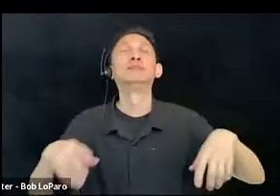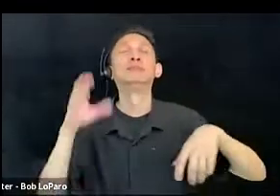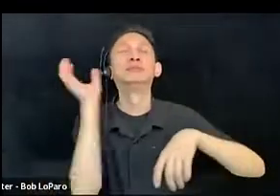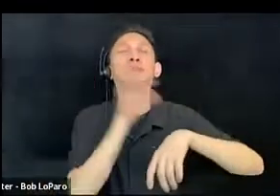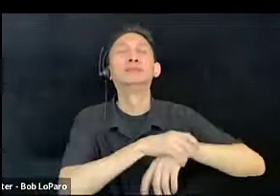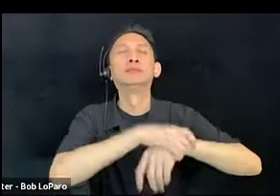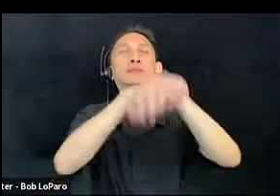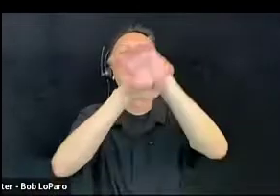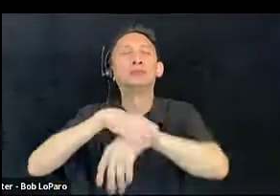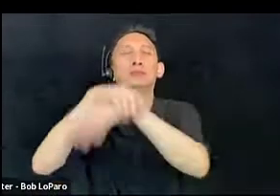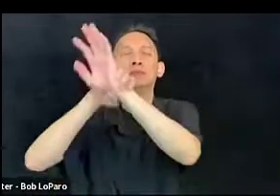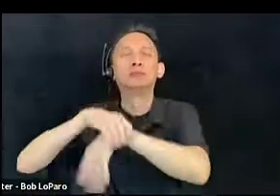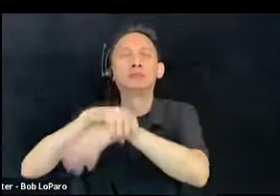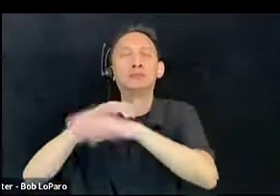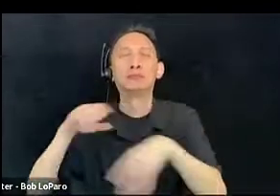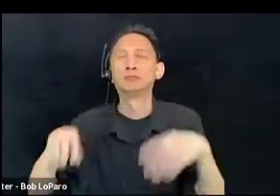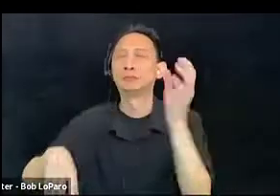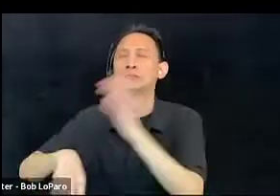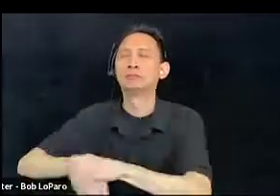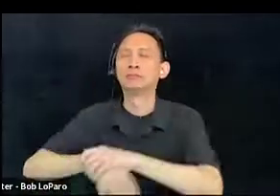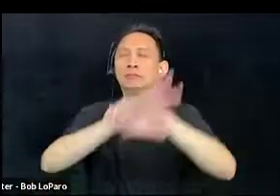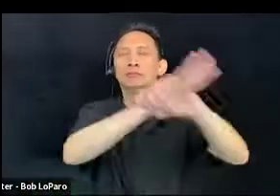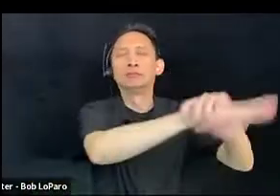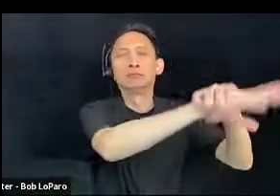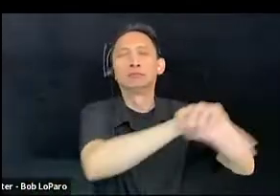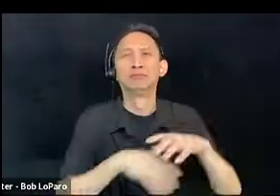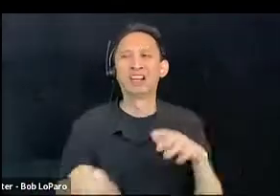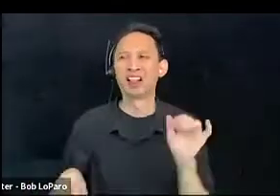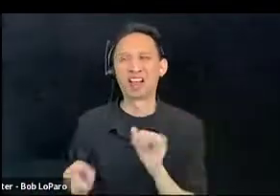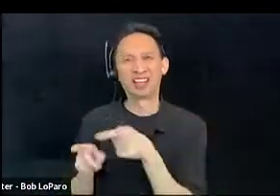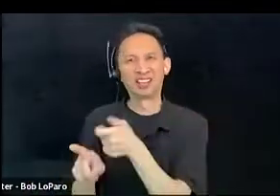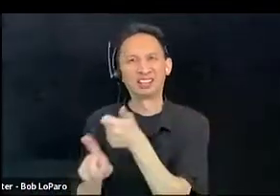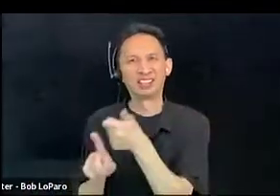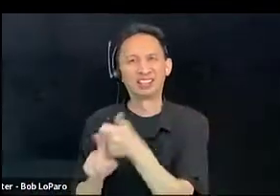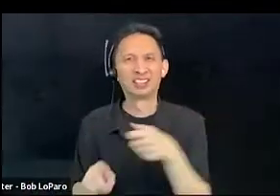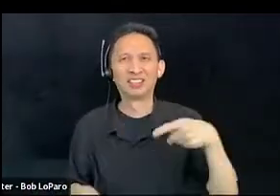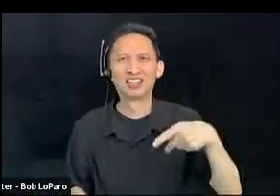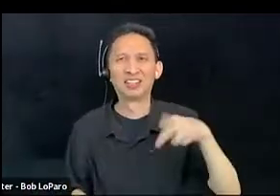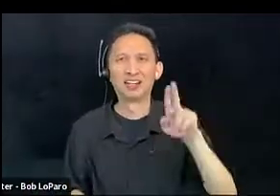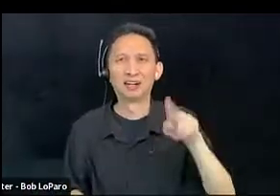who's being moved around right? Hand under hand where your hand is underneath the child's hand,